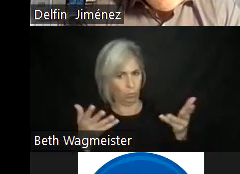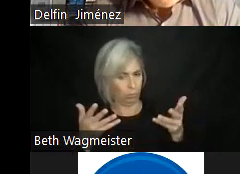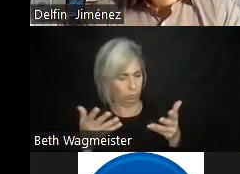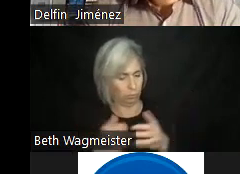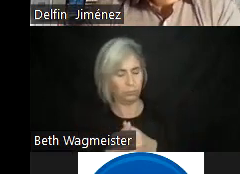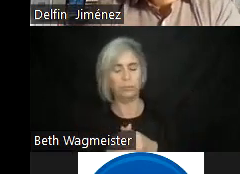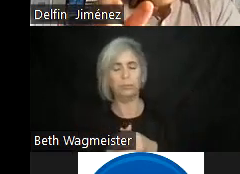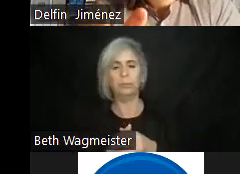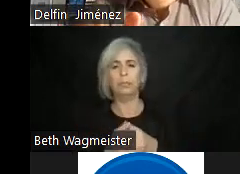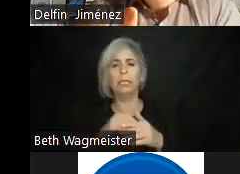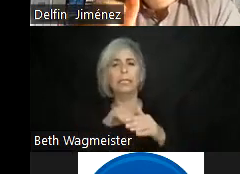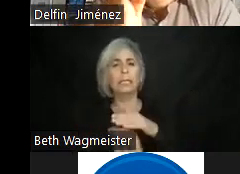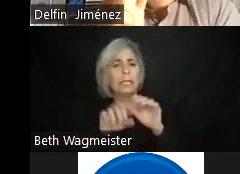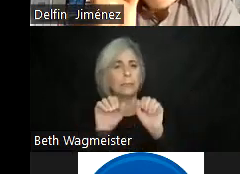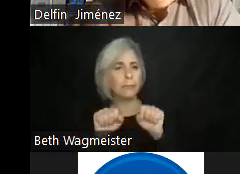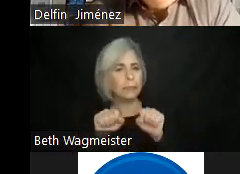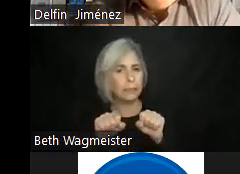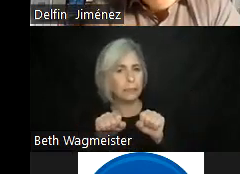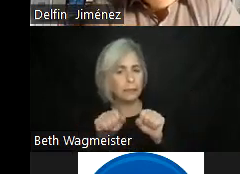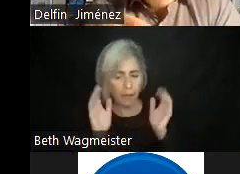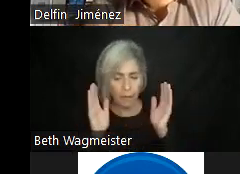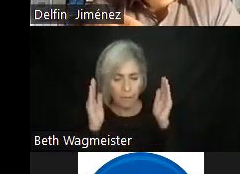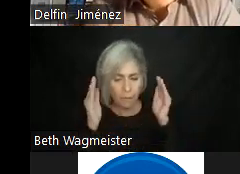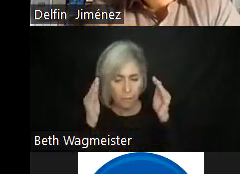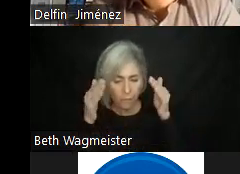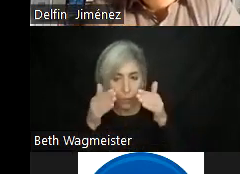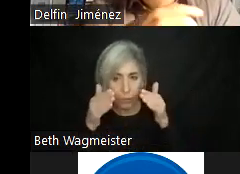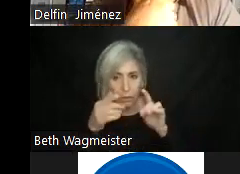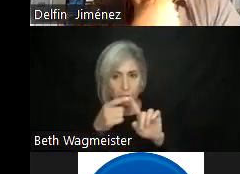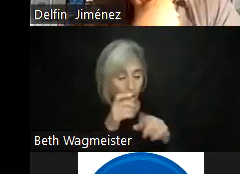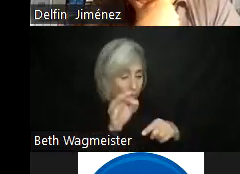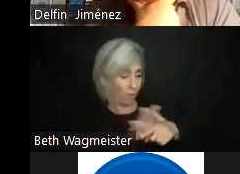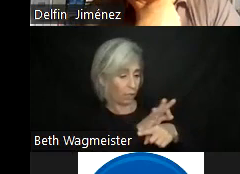Accessibility is focused from functional requirements.